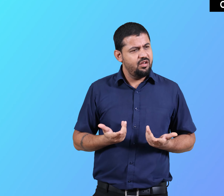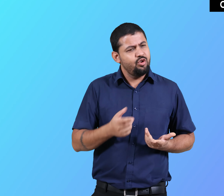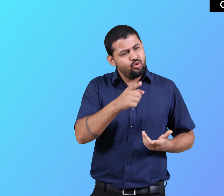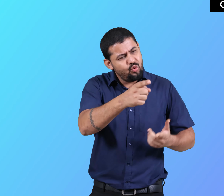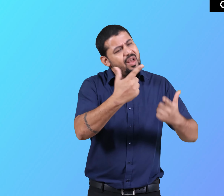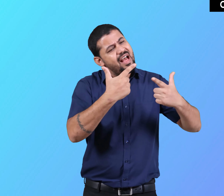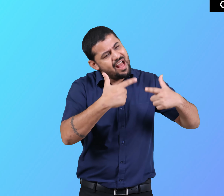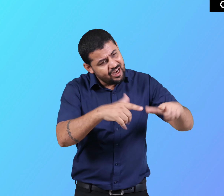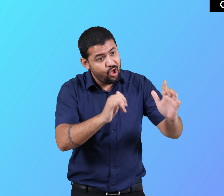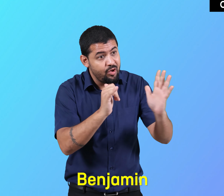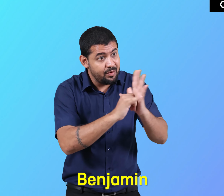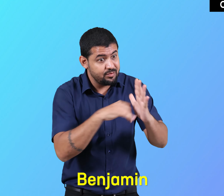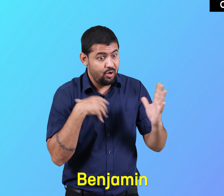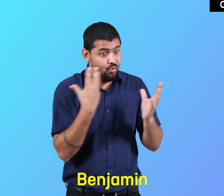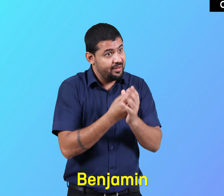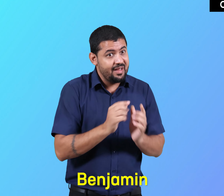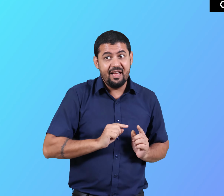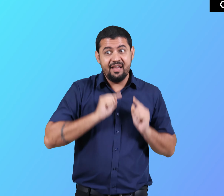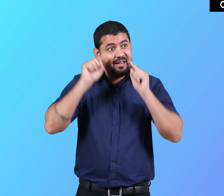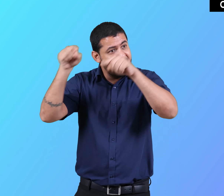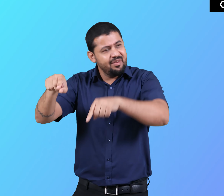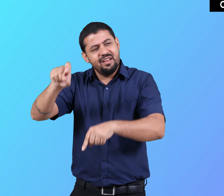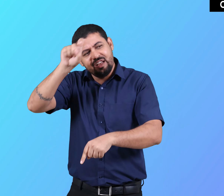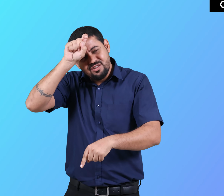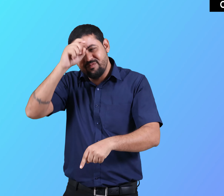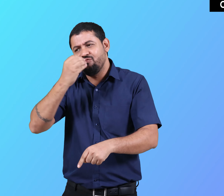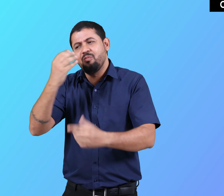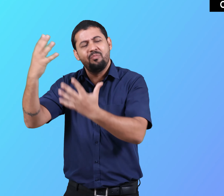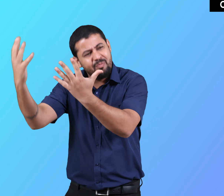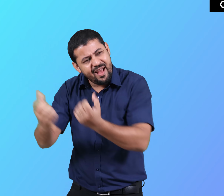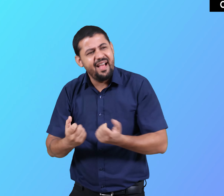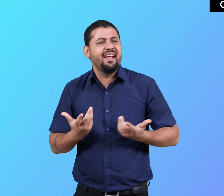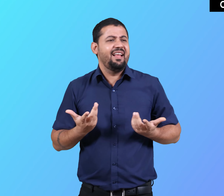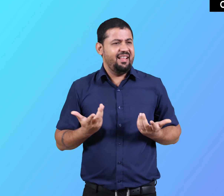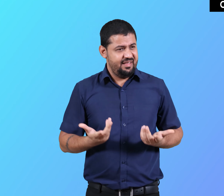If you send Benjamin with us, we will go down and buy grain.